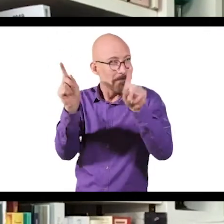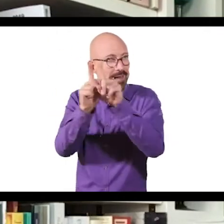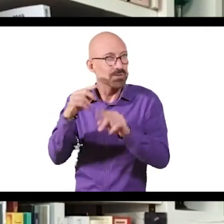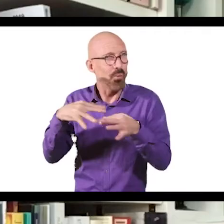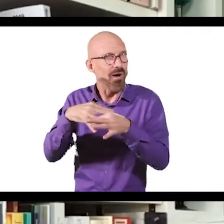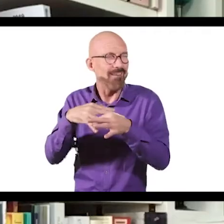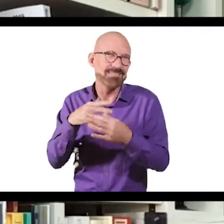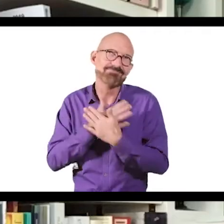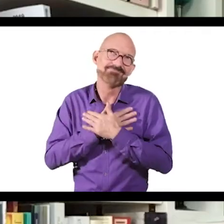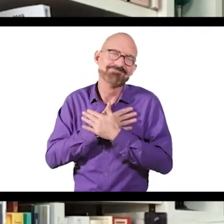Yes, it was really sweet.